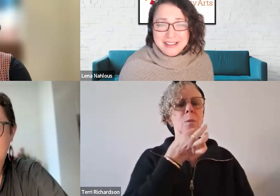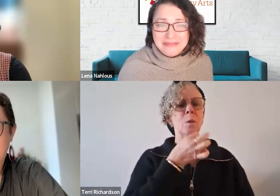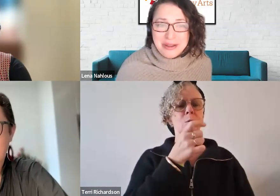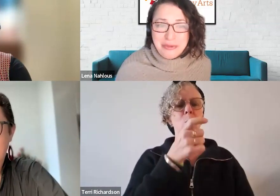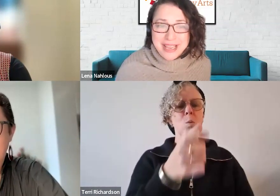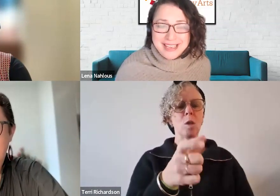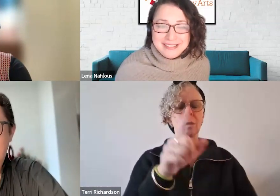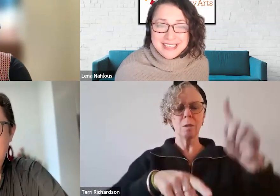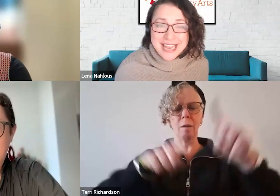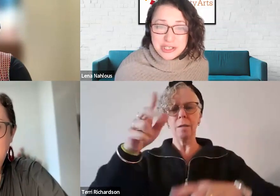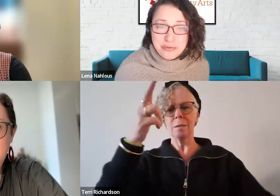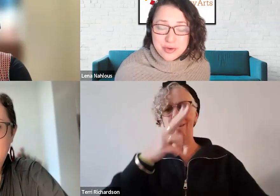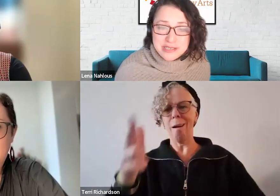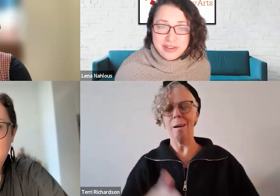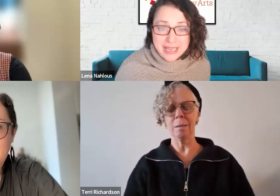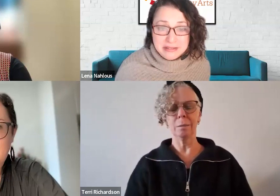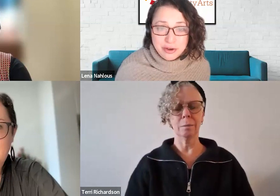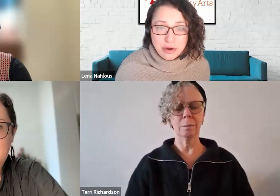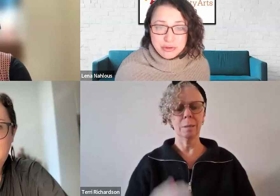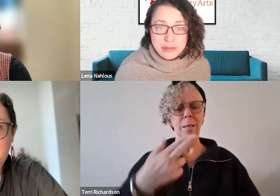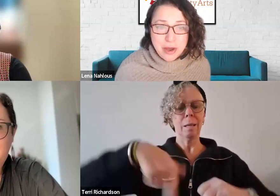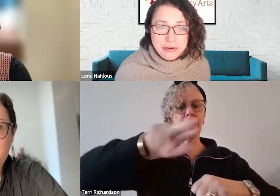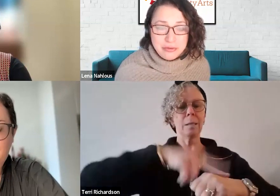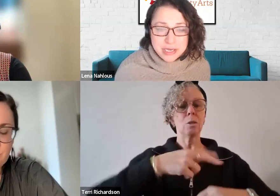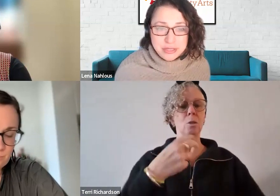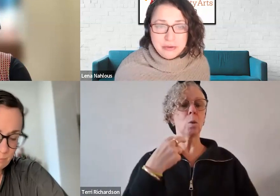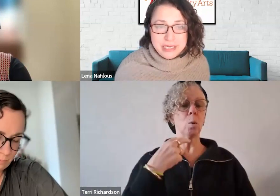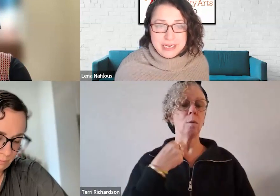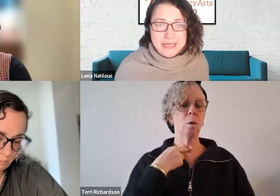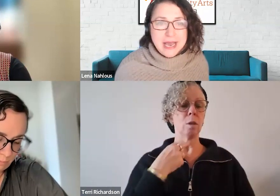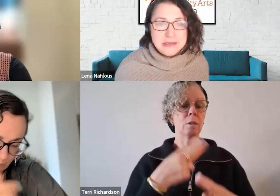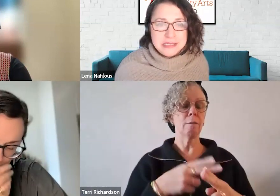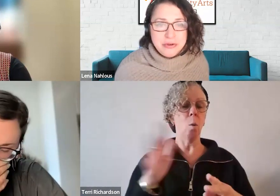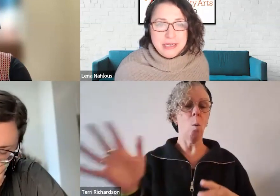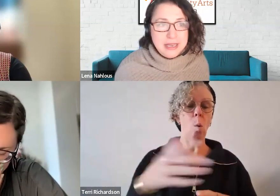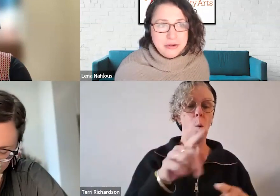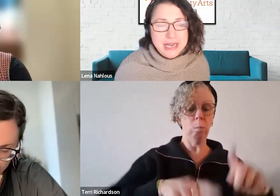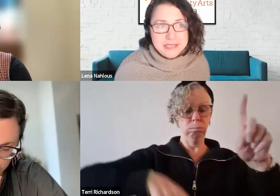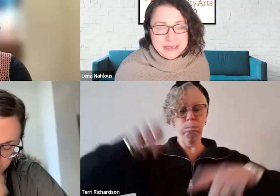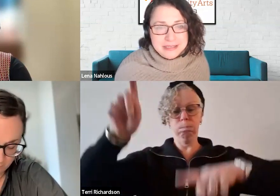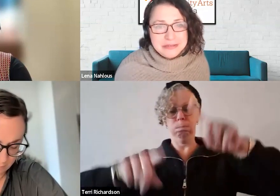we're the national voice for ethnocultural and migrant racial equity in the arts, screen and creative sectors.